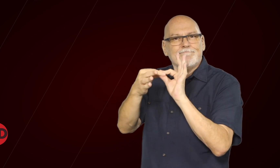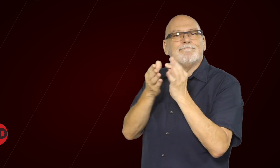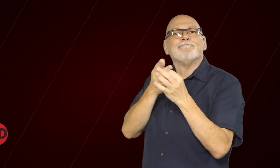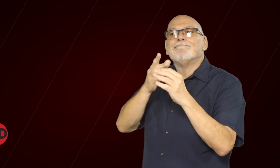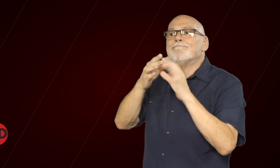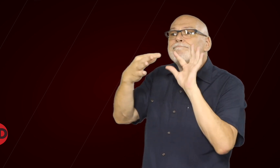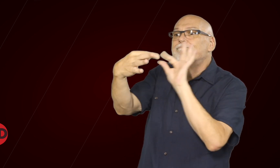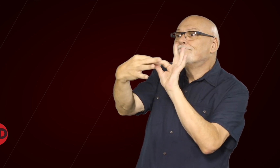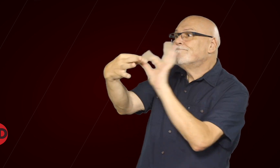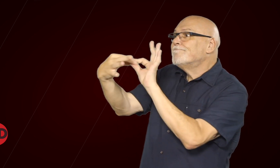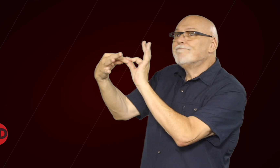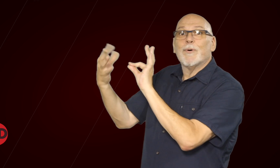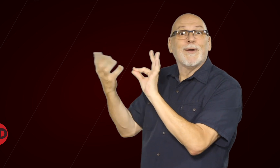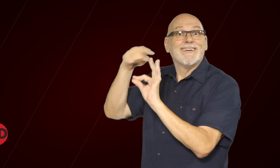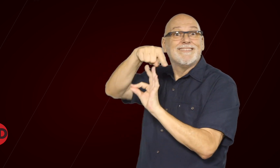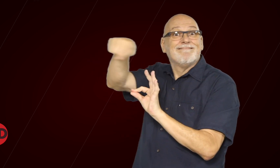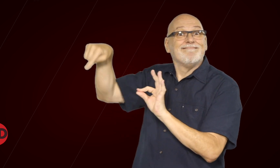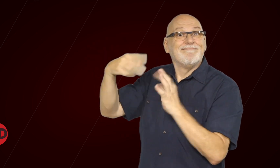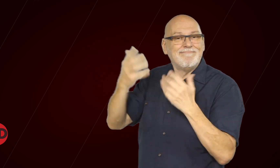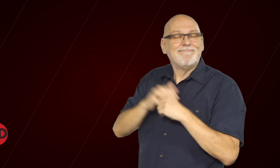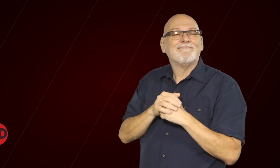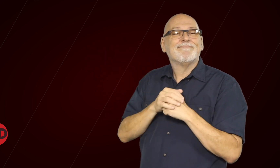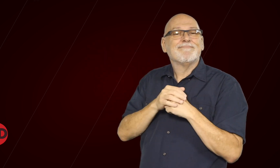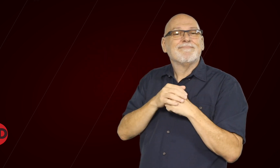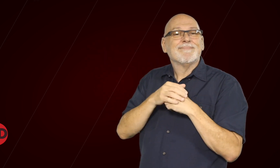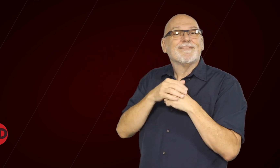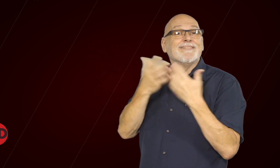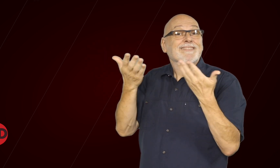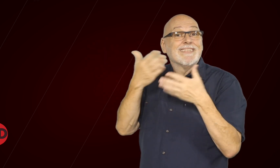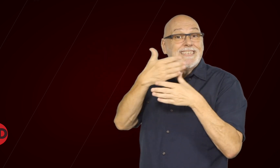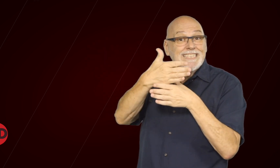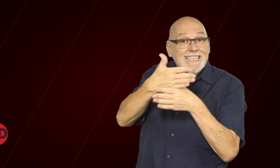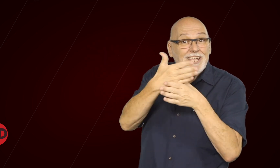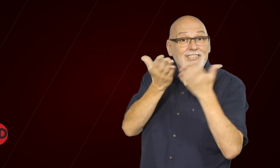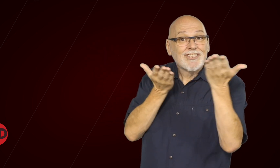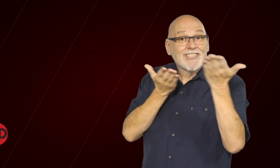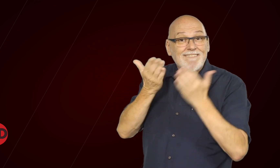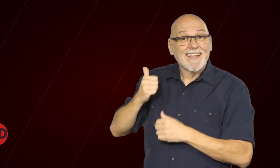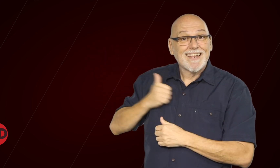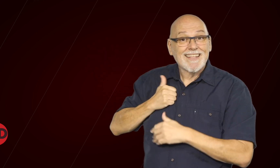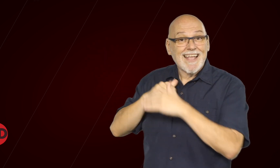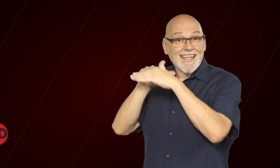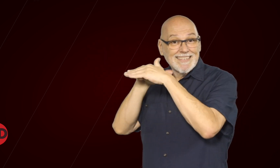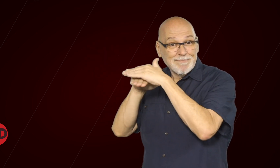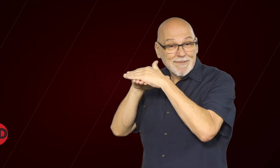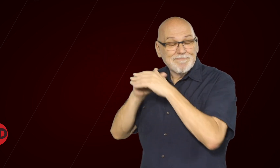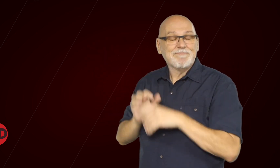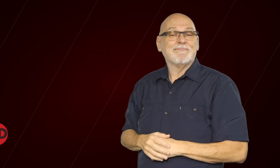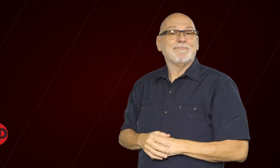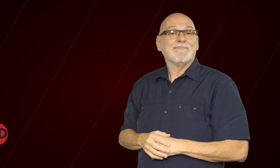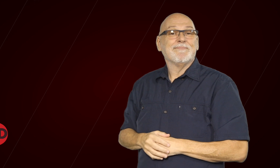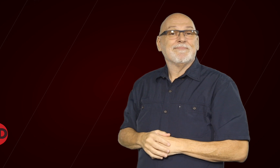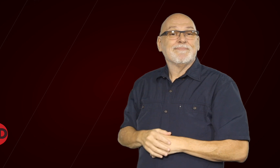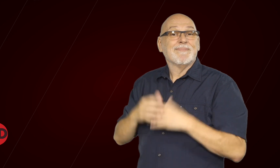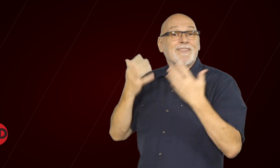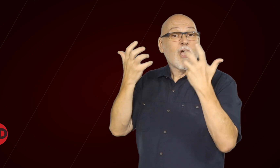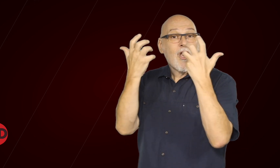accessed through Shared Services Canada's Accessibility,